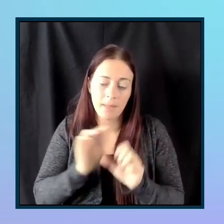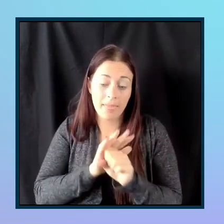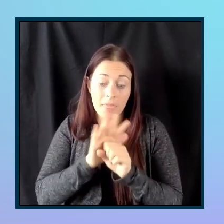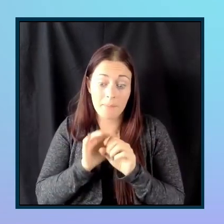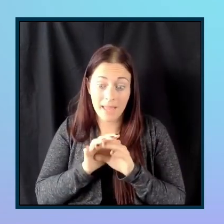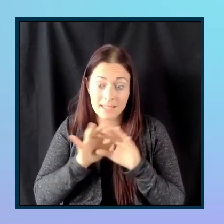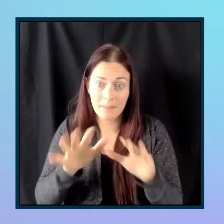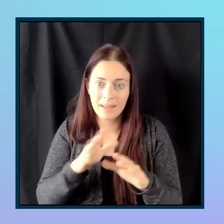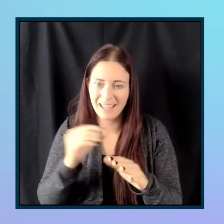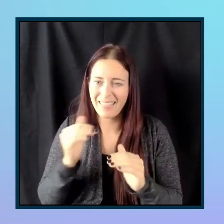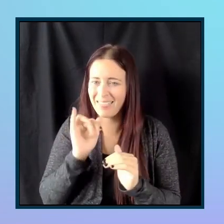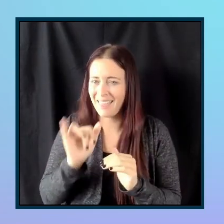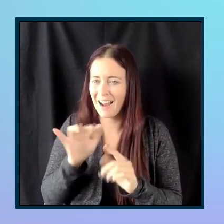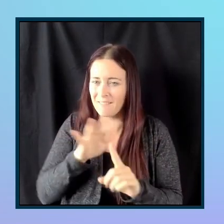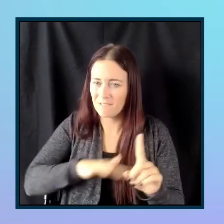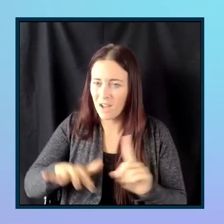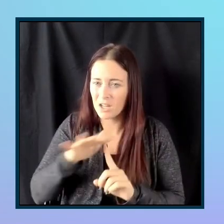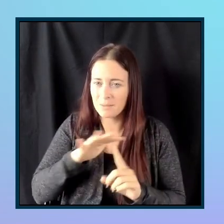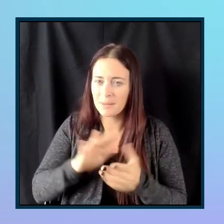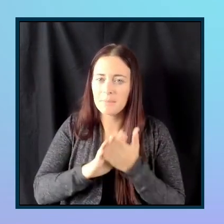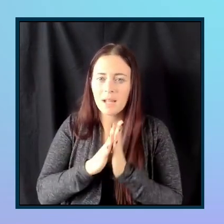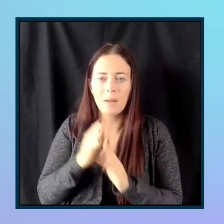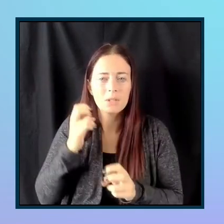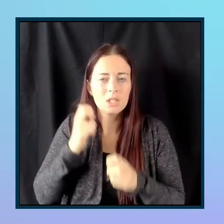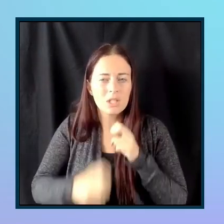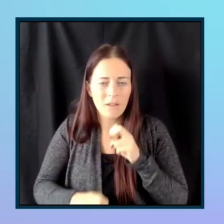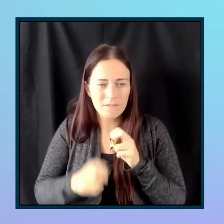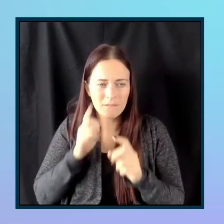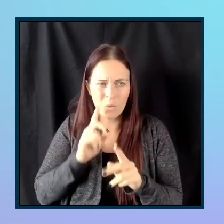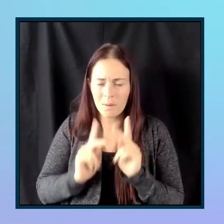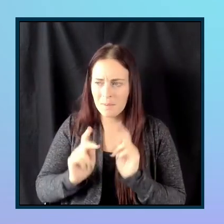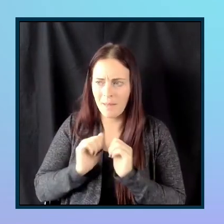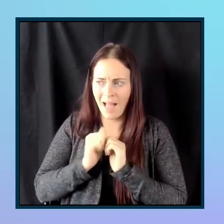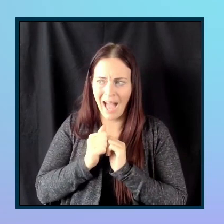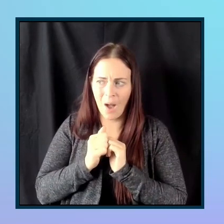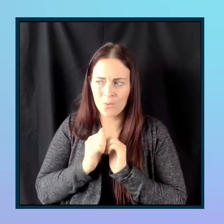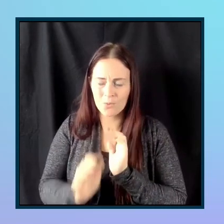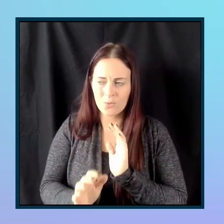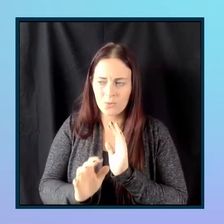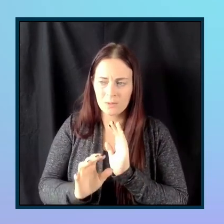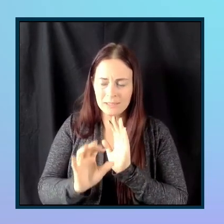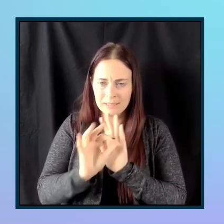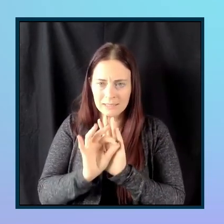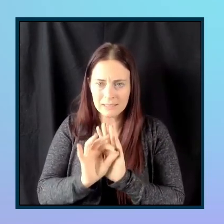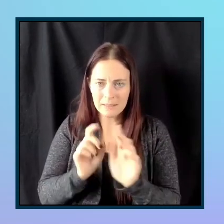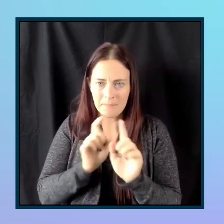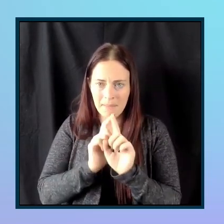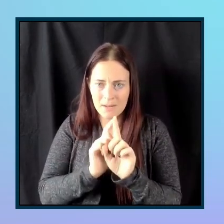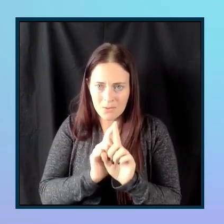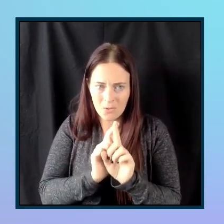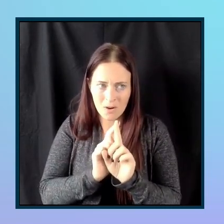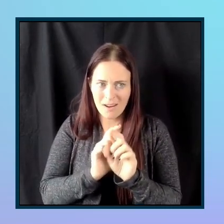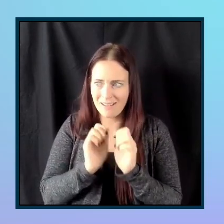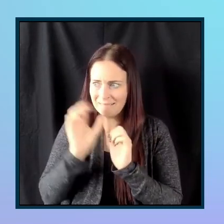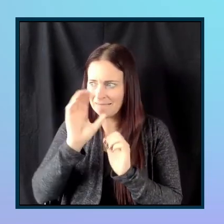has made it really difficult for people to find mentors. I understand that and have had a little bit